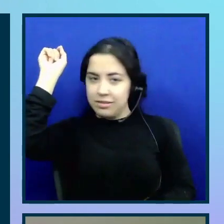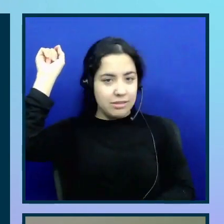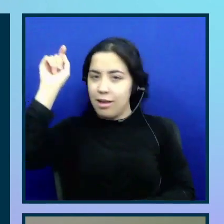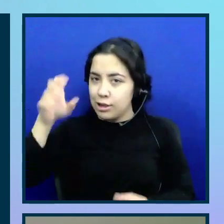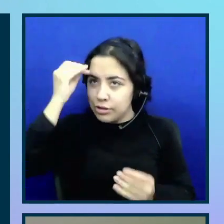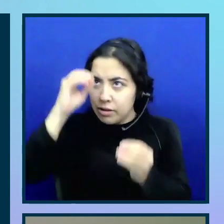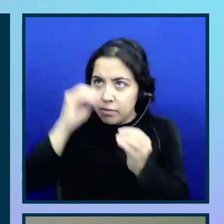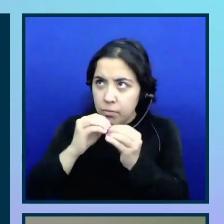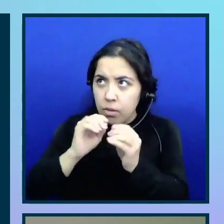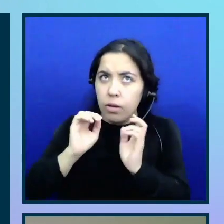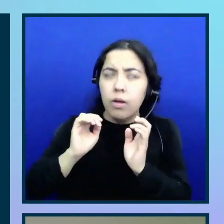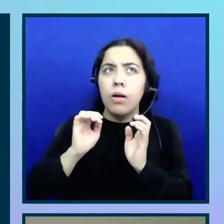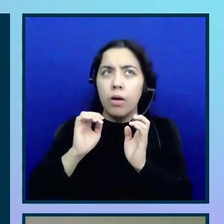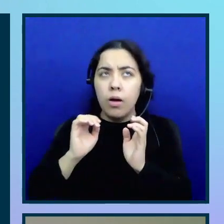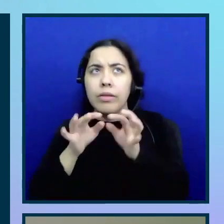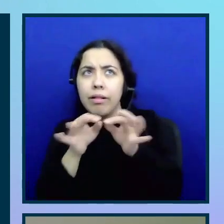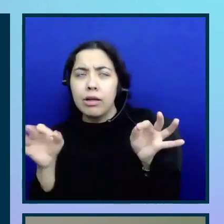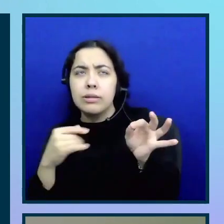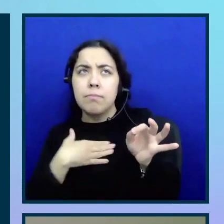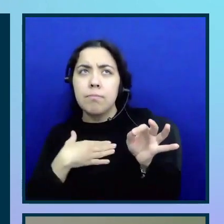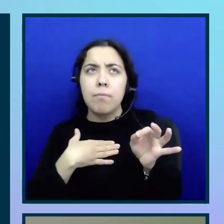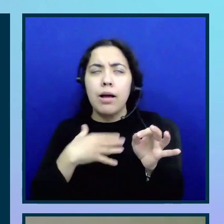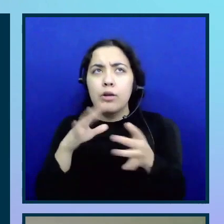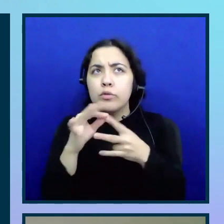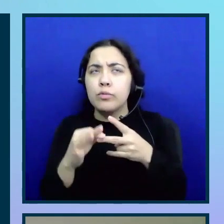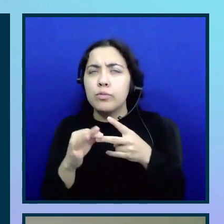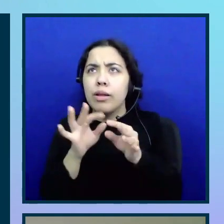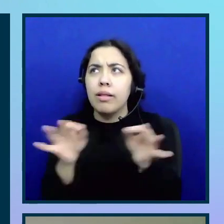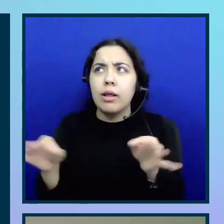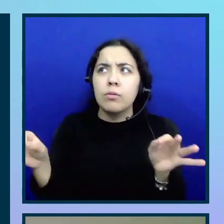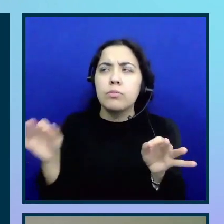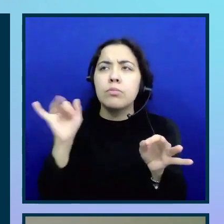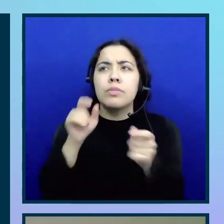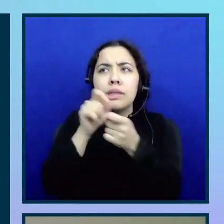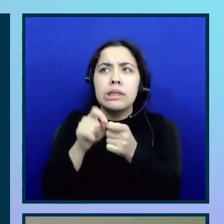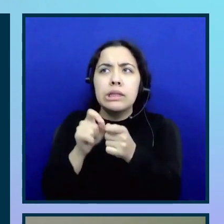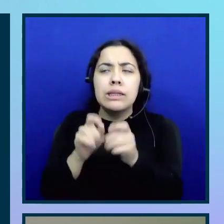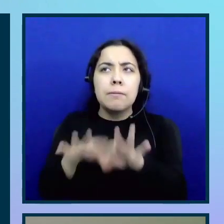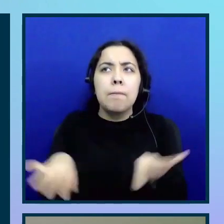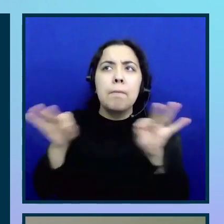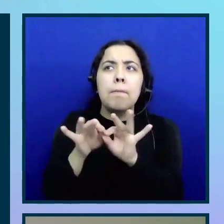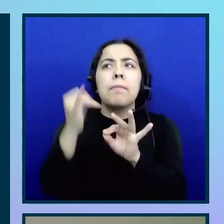about the nuances of the language I used, because like details, again matter. And if you're building something complex,